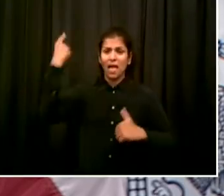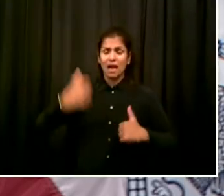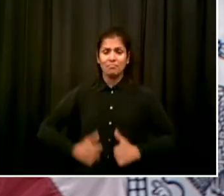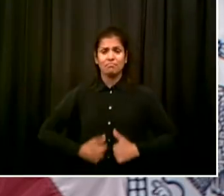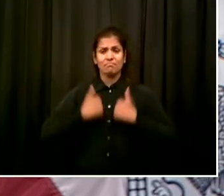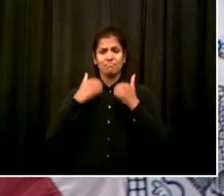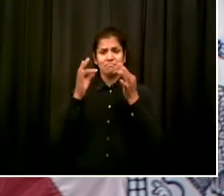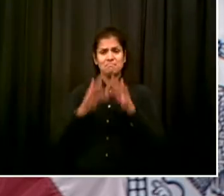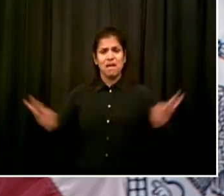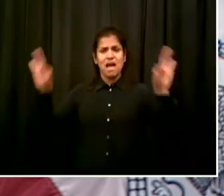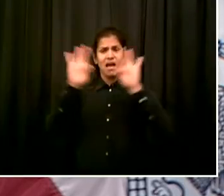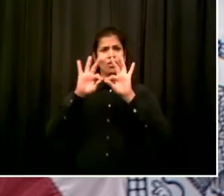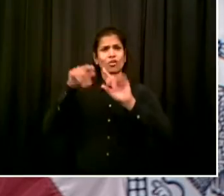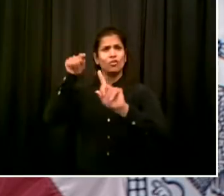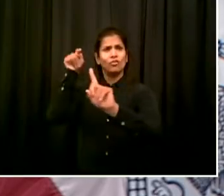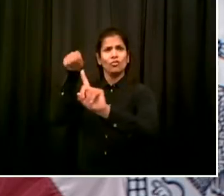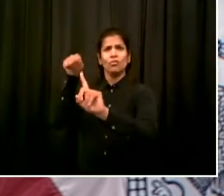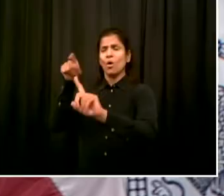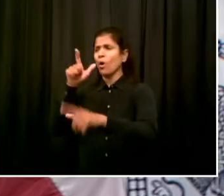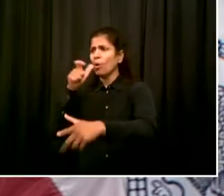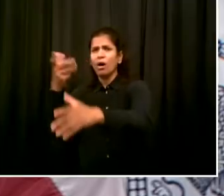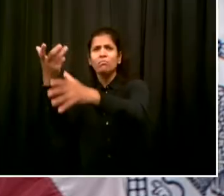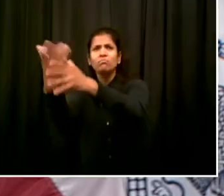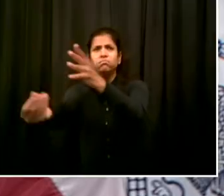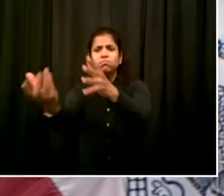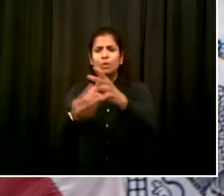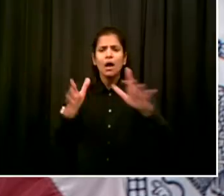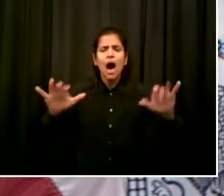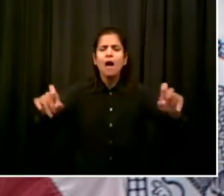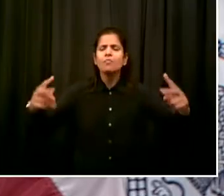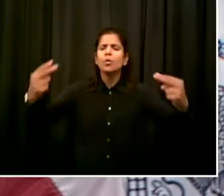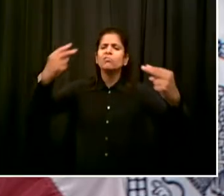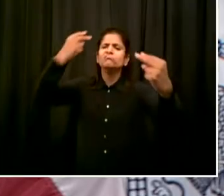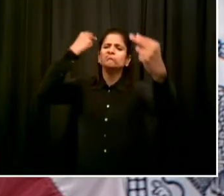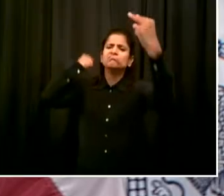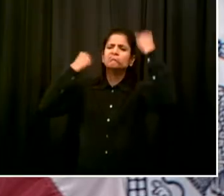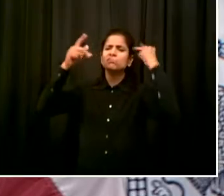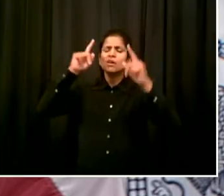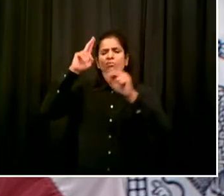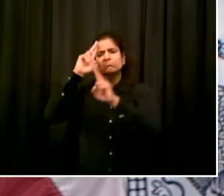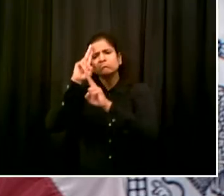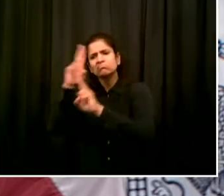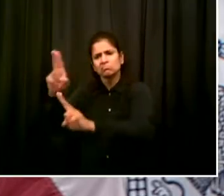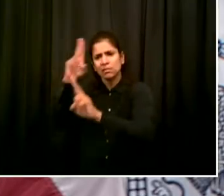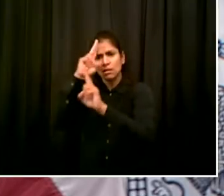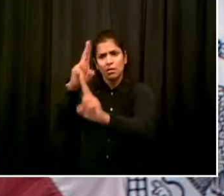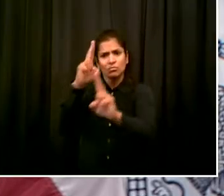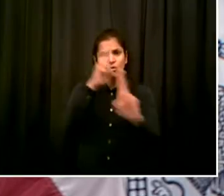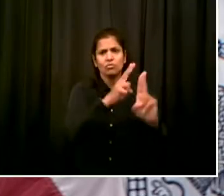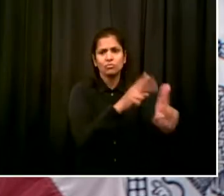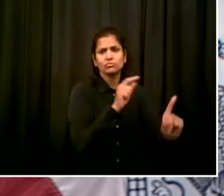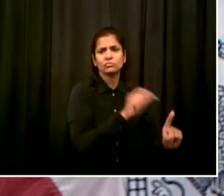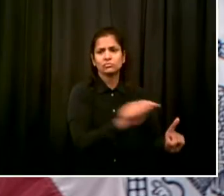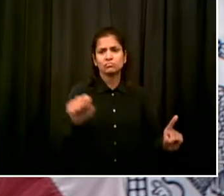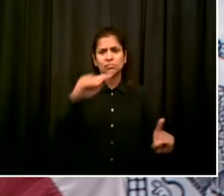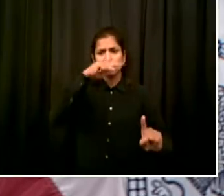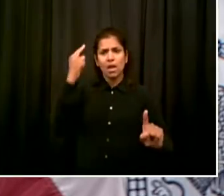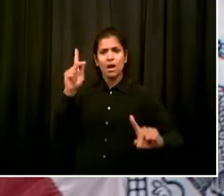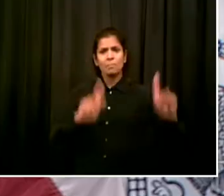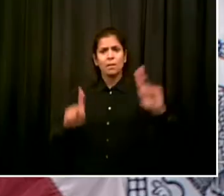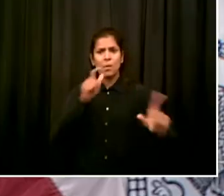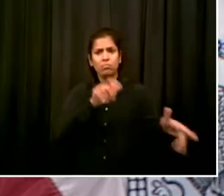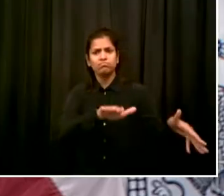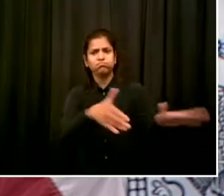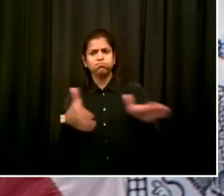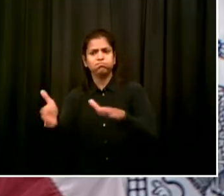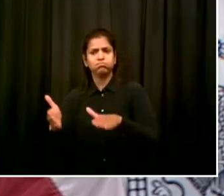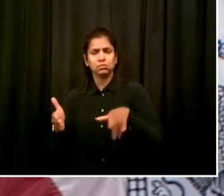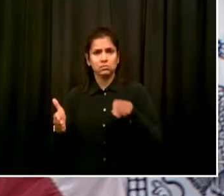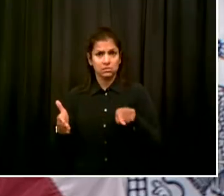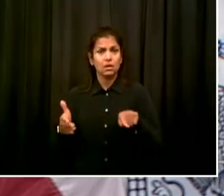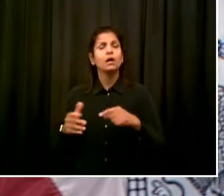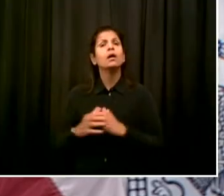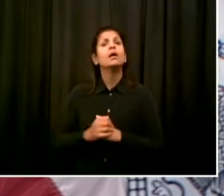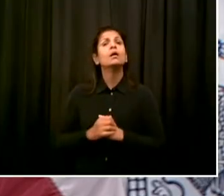WORK WILL NEVER